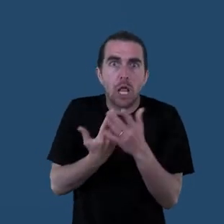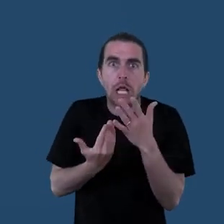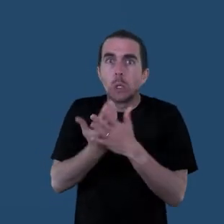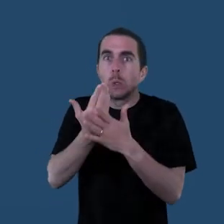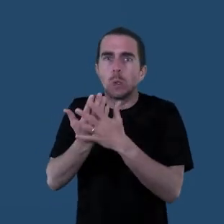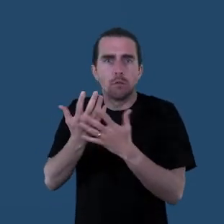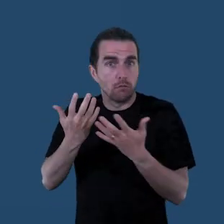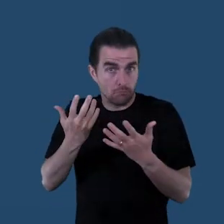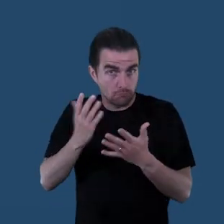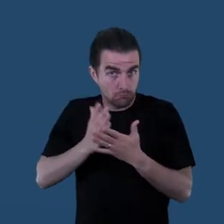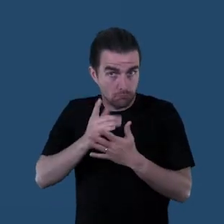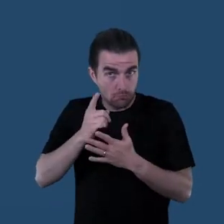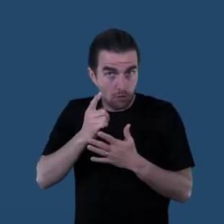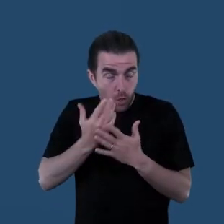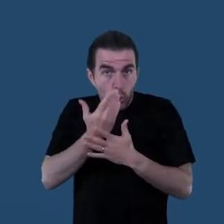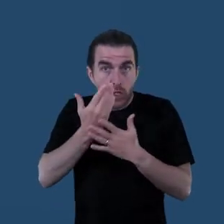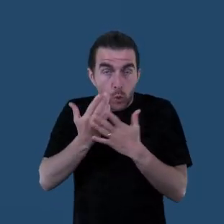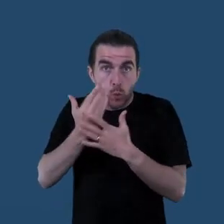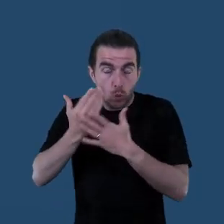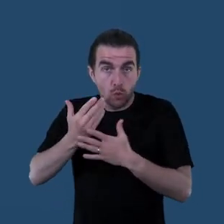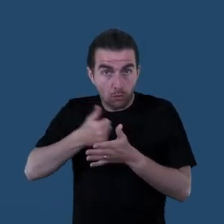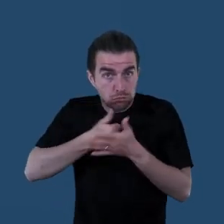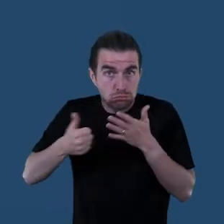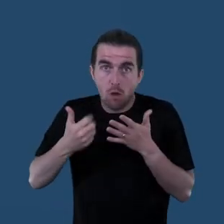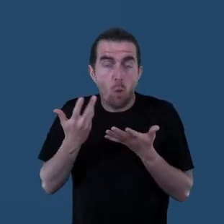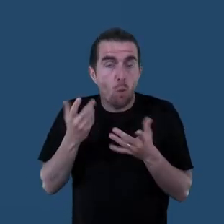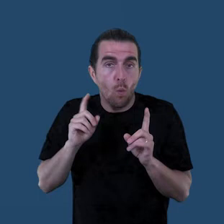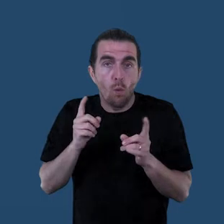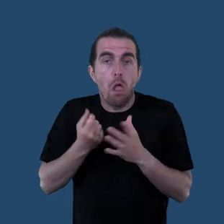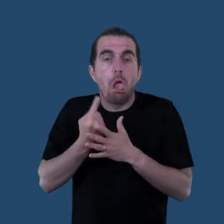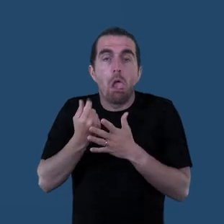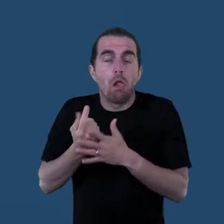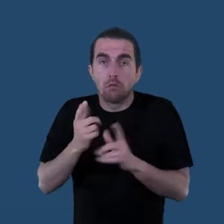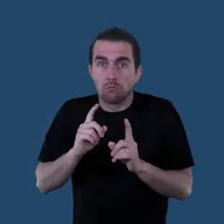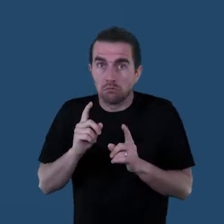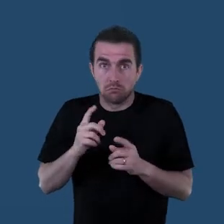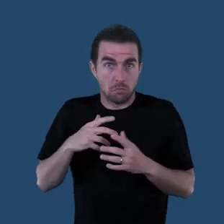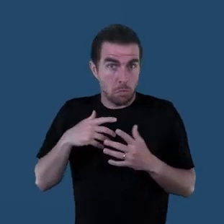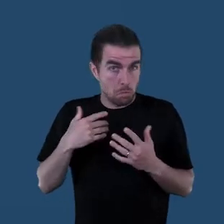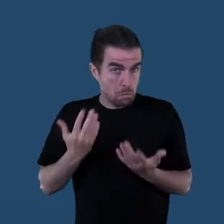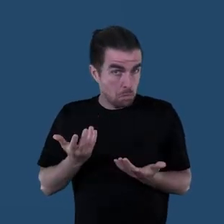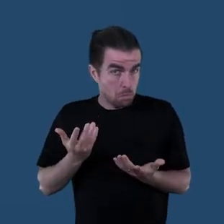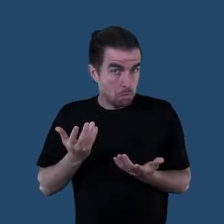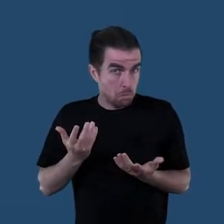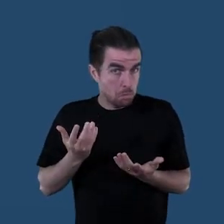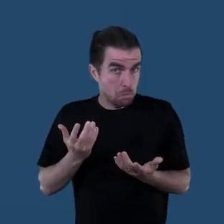"How often do you find new things?" I guess that could be either in the collection